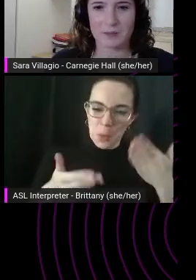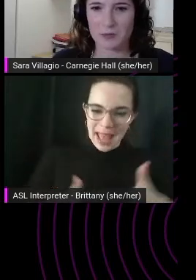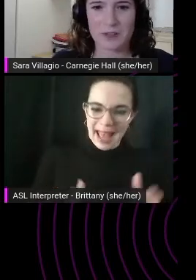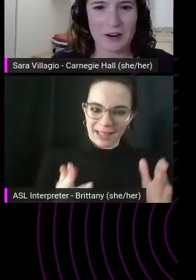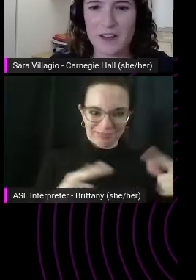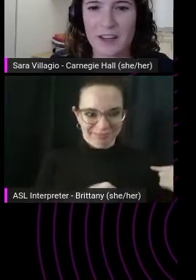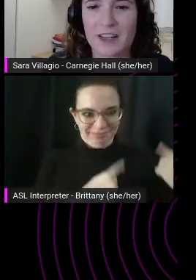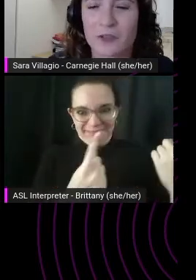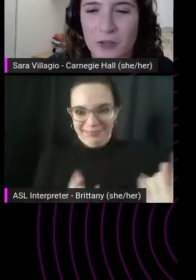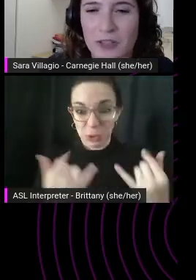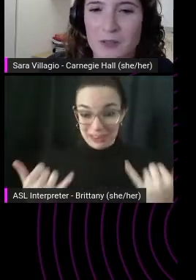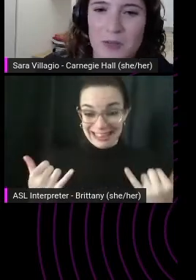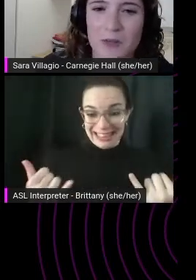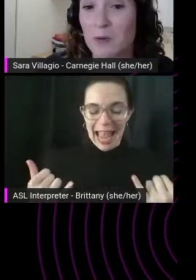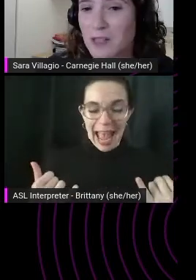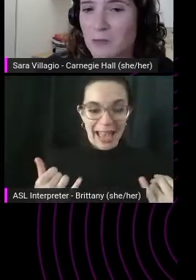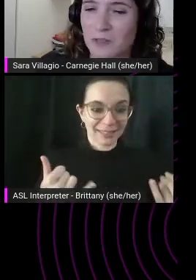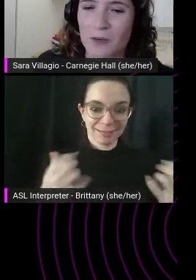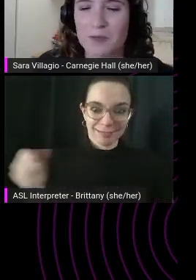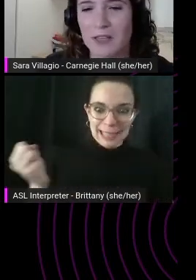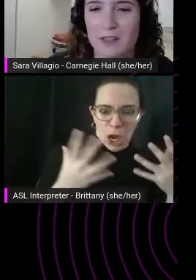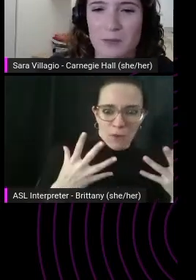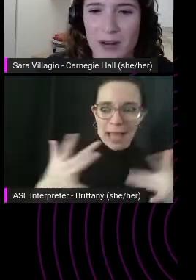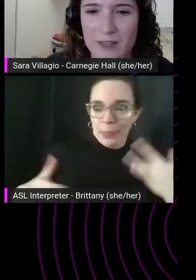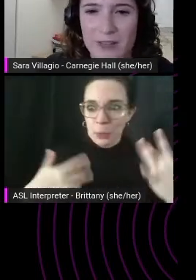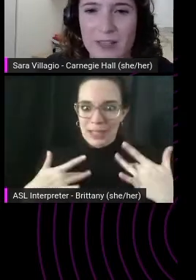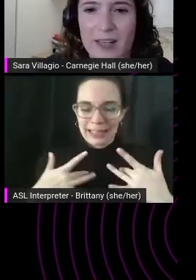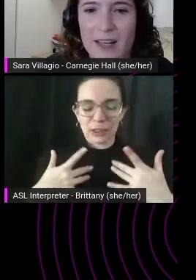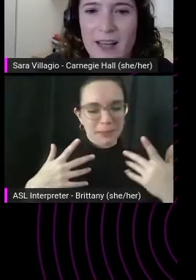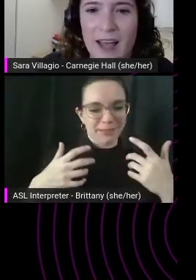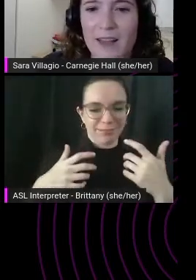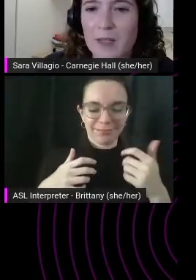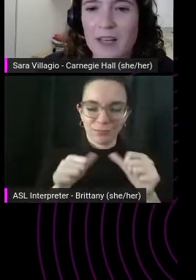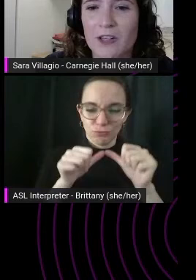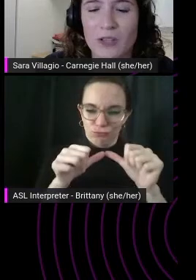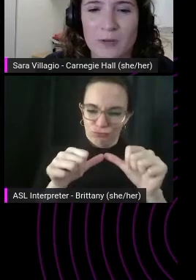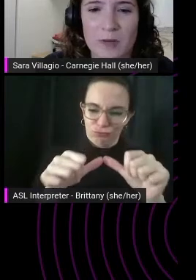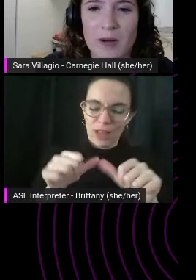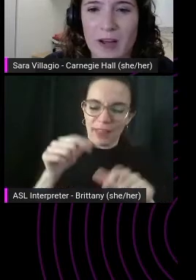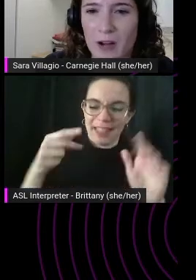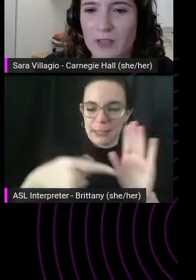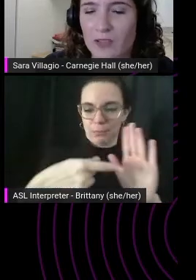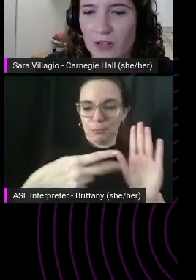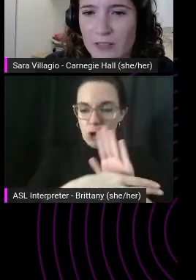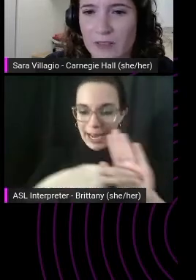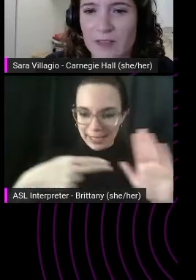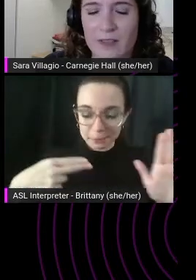It's both terrifying and thrilling to be responsible for updating this brand. And let me tell you a little bit about how it started.